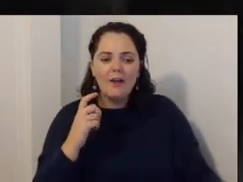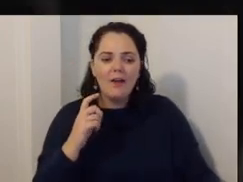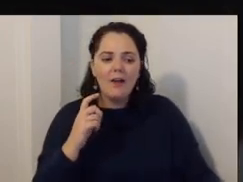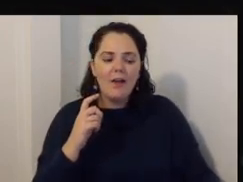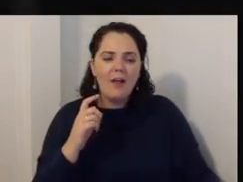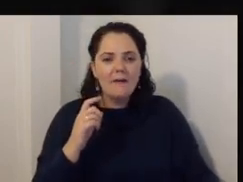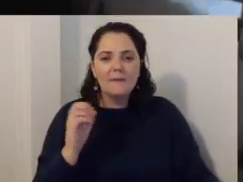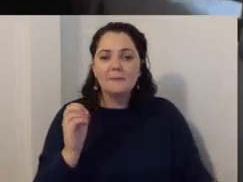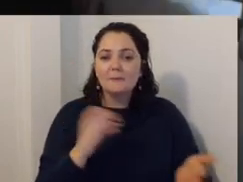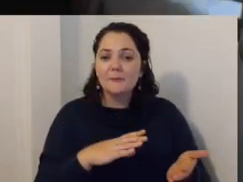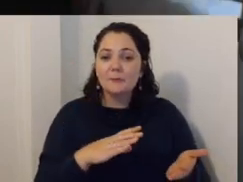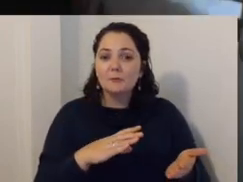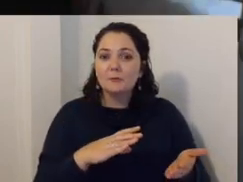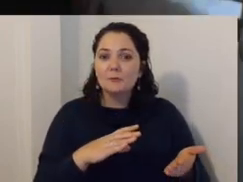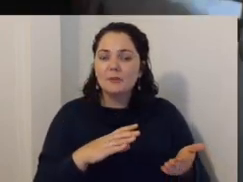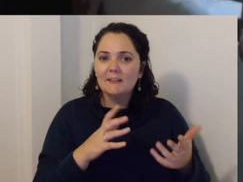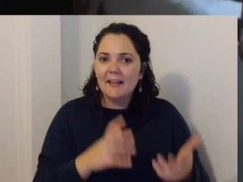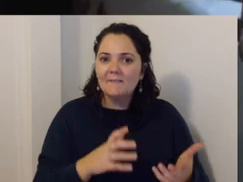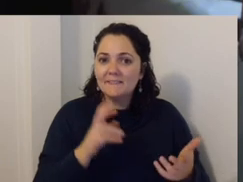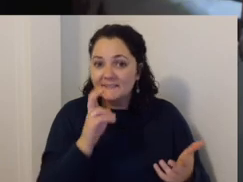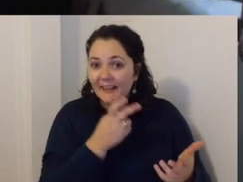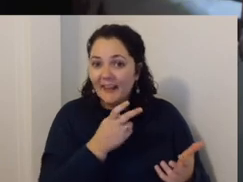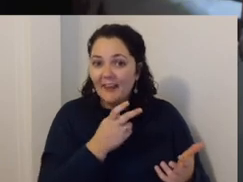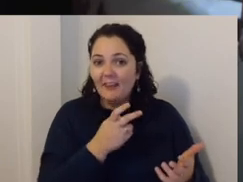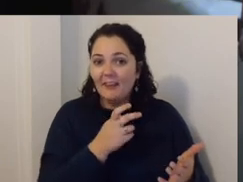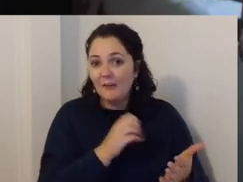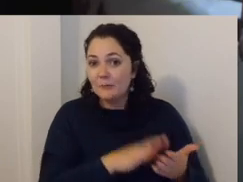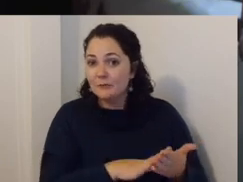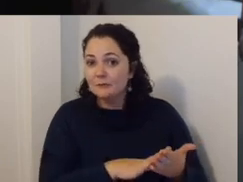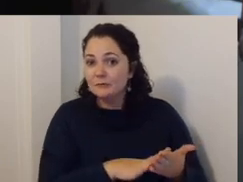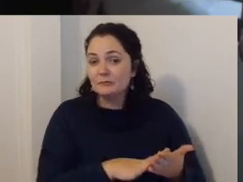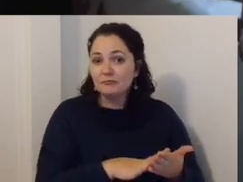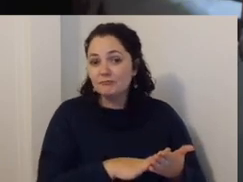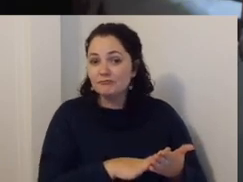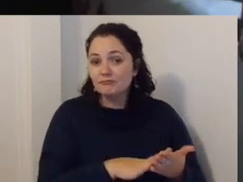of the of the darkness if you feel like you've lost too much of the darkness or you want to